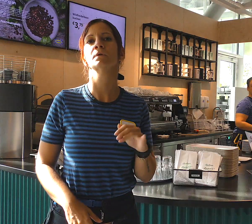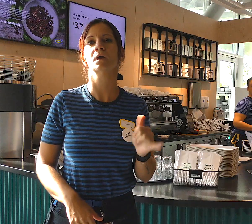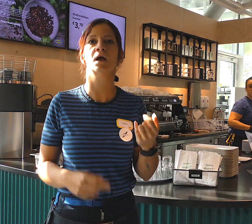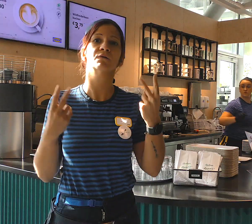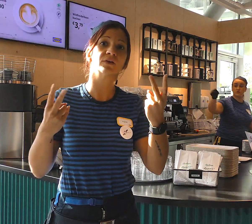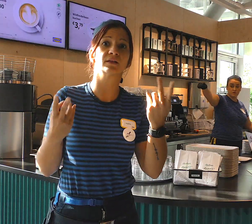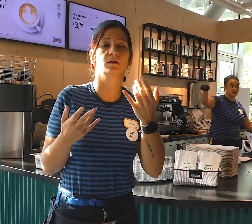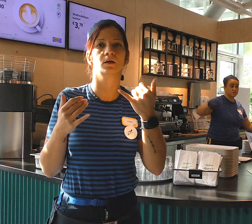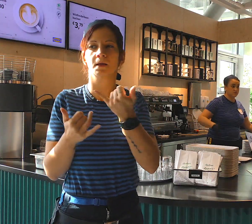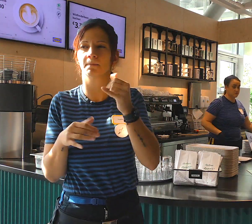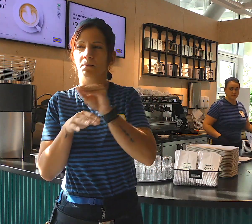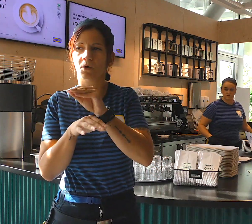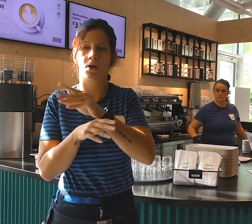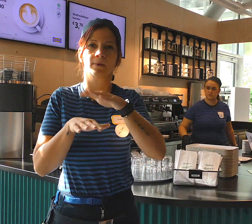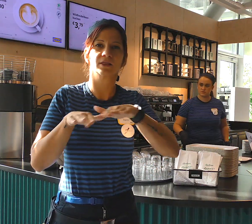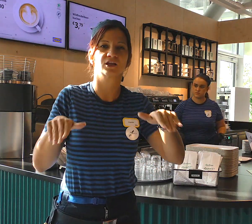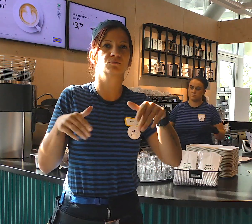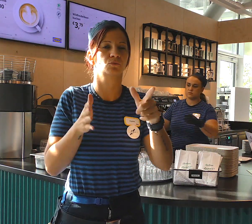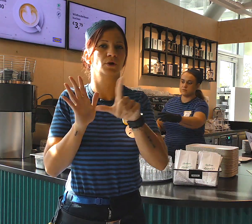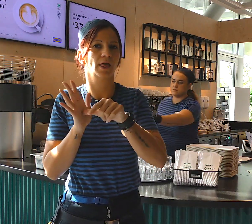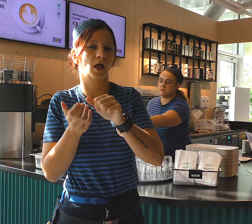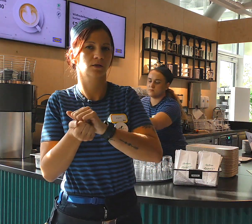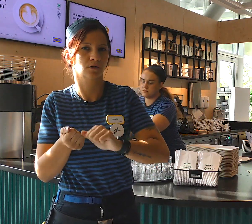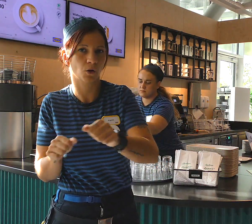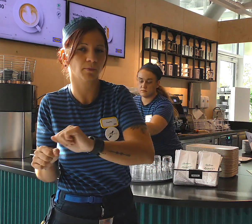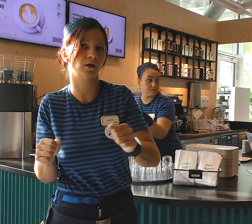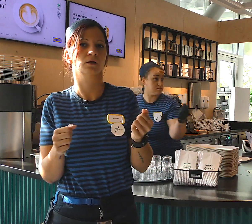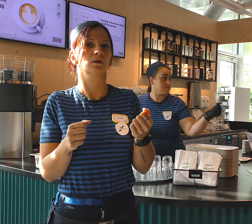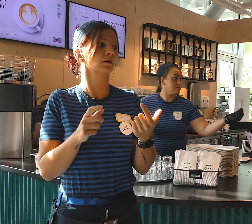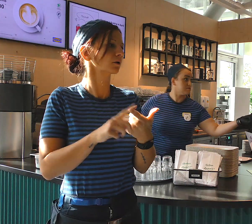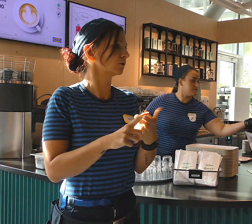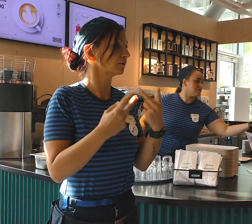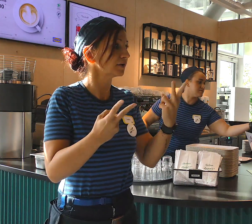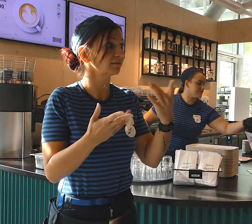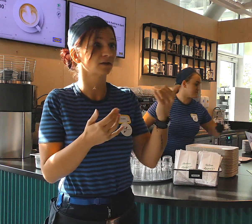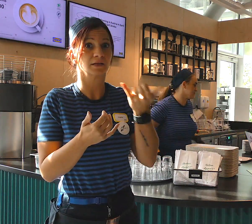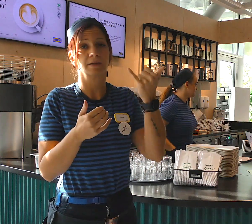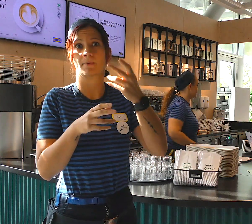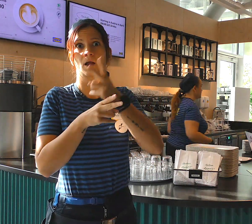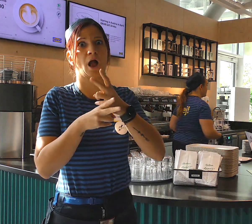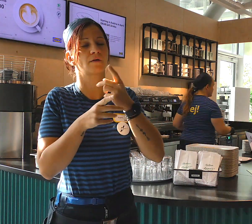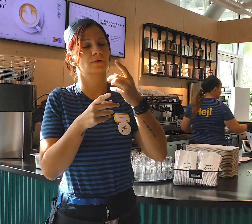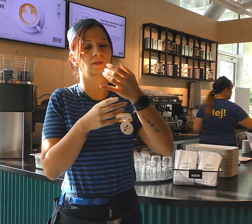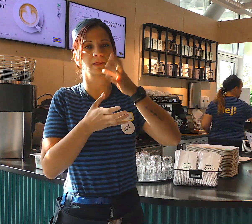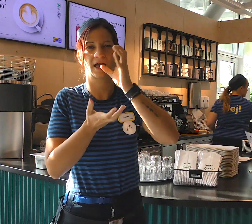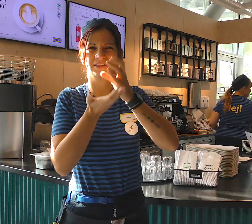It's important to always keep an eye on the tables because they must always be empty and clean. The second important thing is that the coffee cups